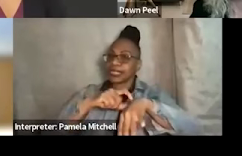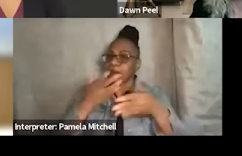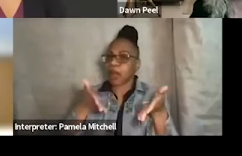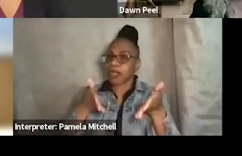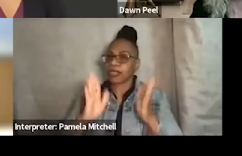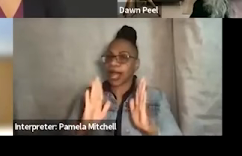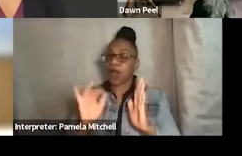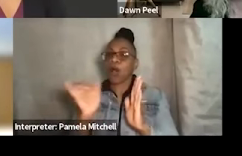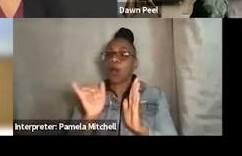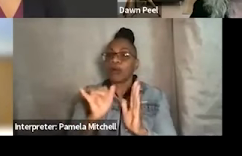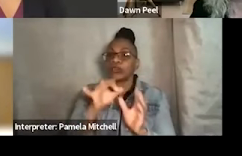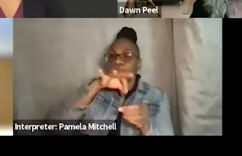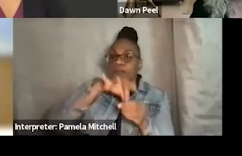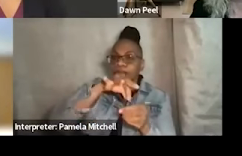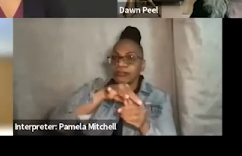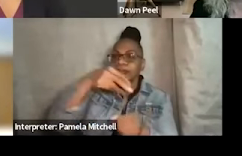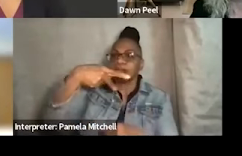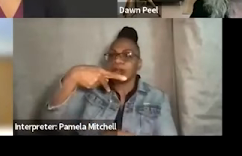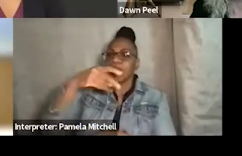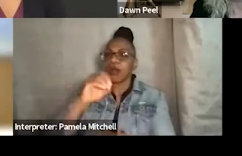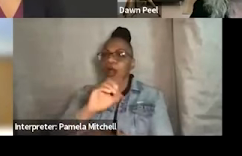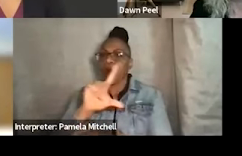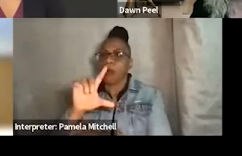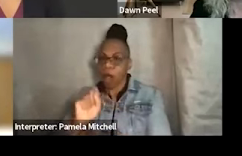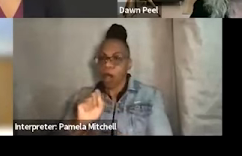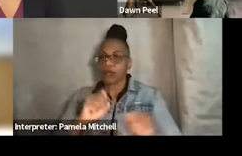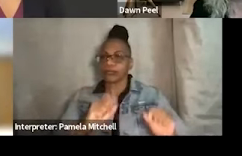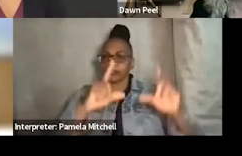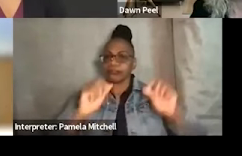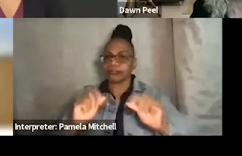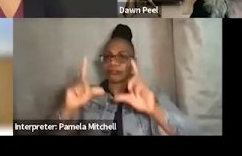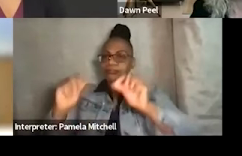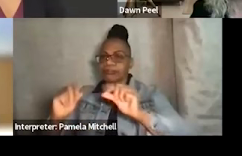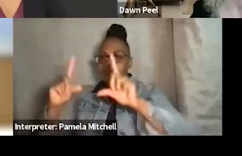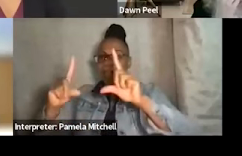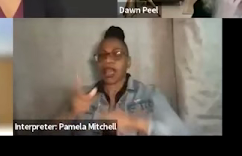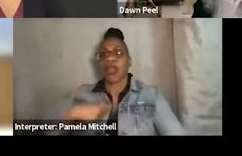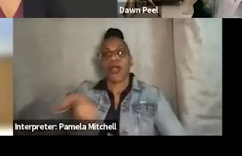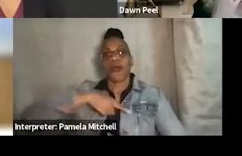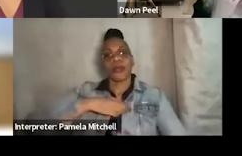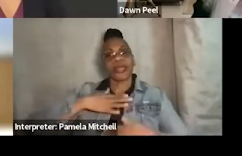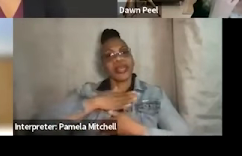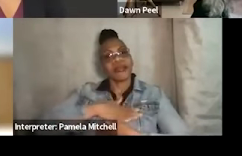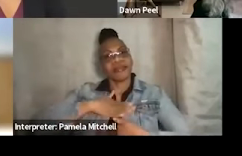throughout the event, and we do appreciate your participation in these. So, when you see a poll pop up,